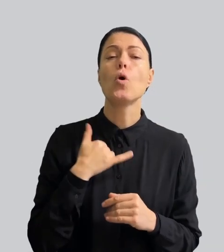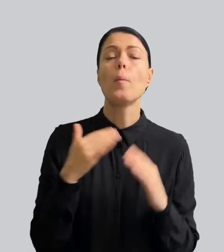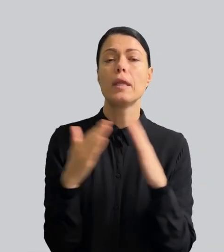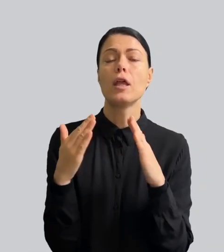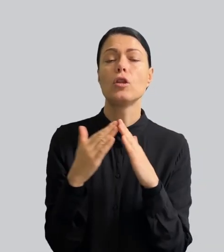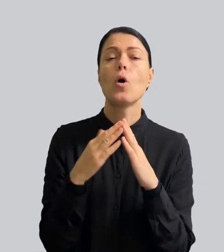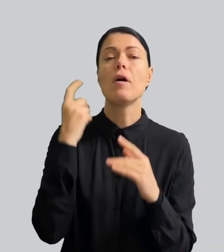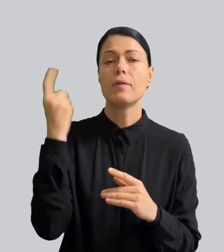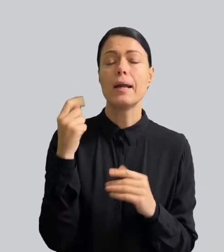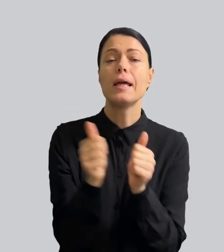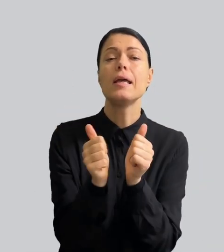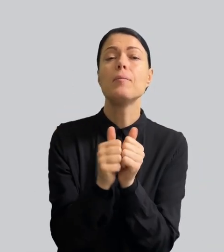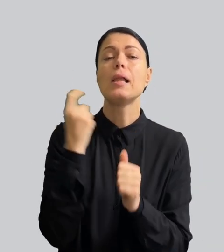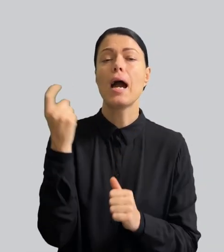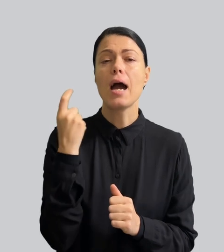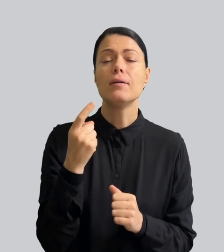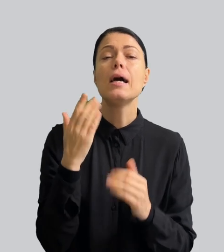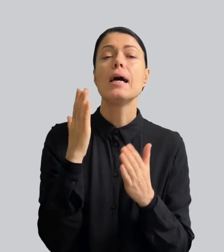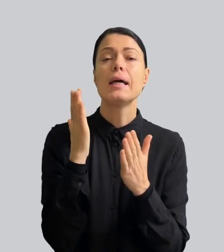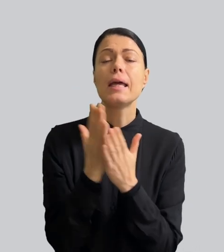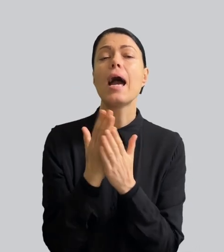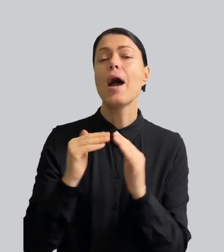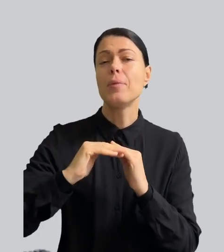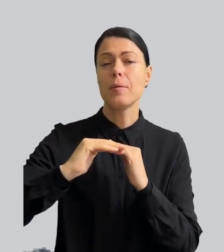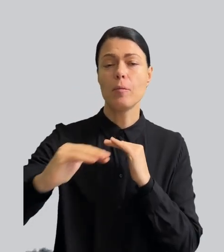and near Kharkiv, there are also many plain, straight fields.